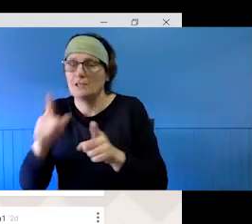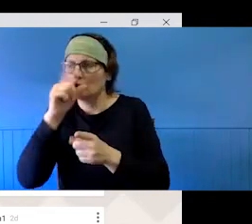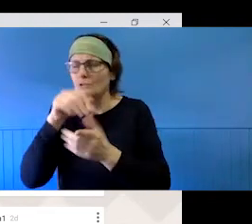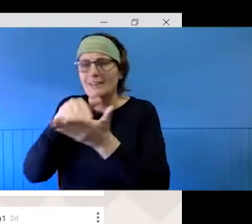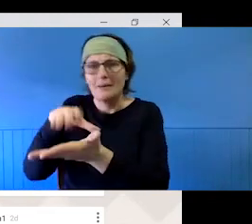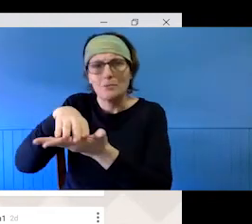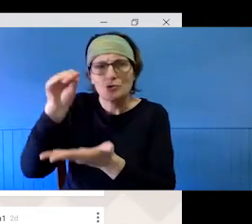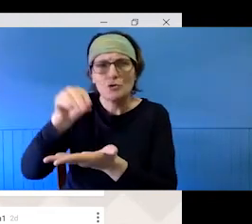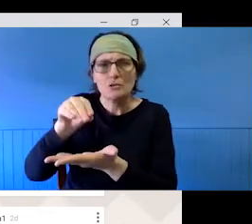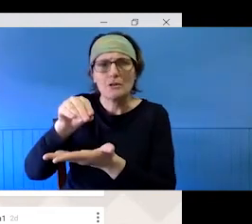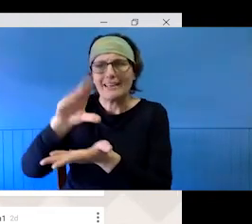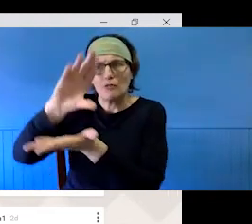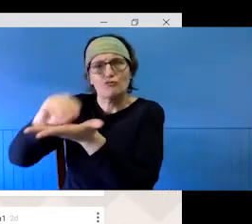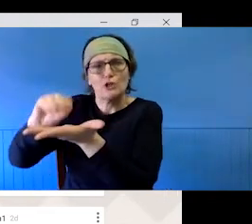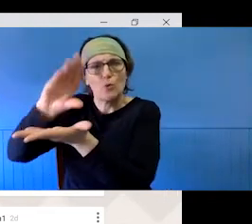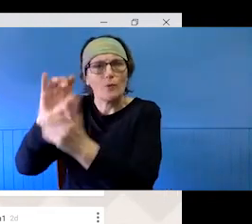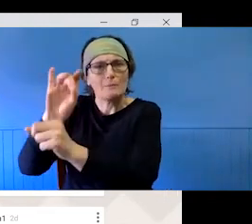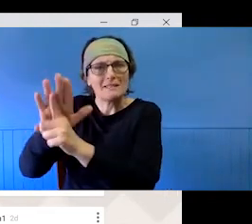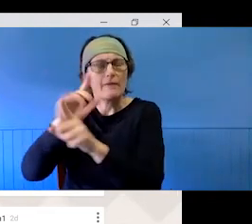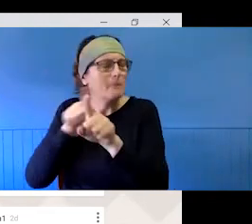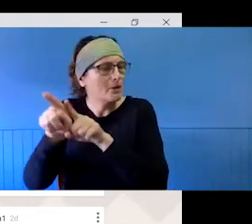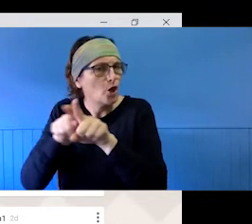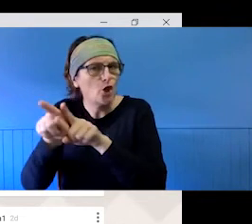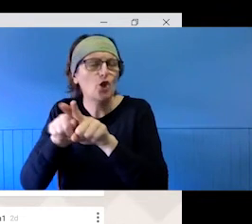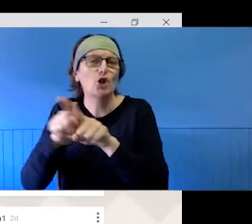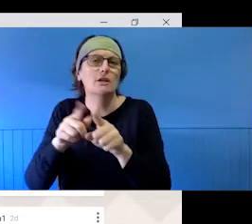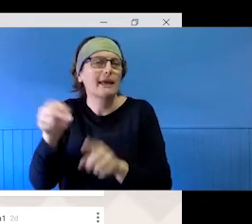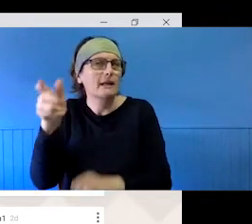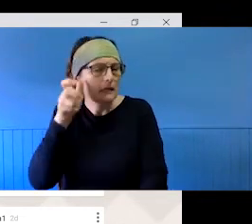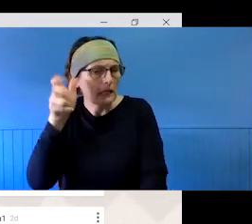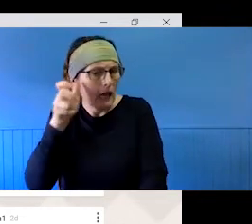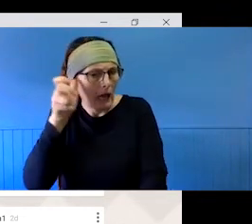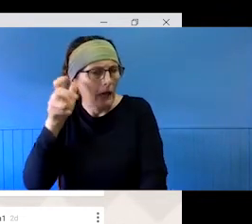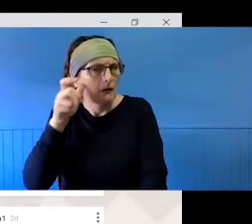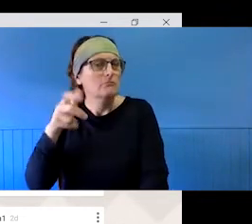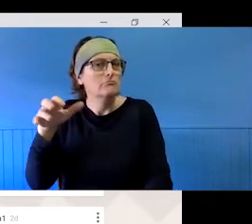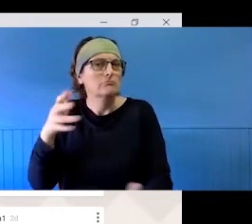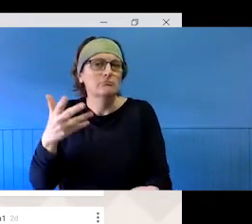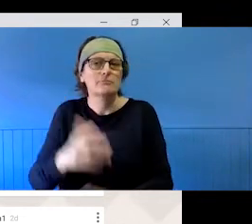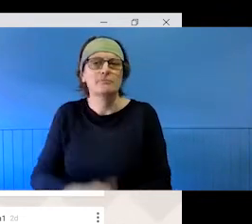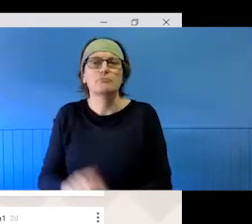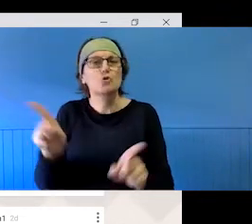record themselves so they can learn and hear the recordings of themselves playing.